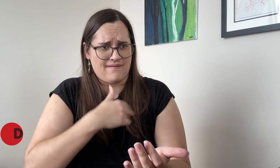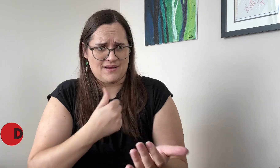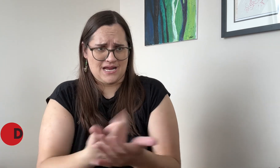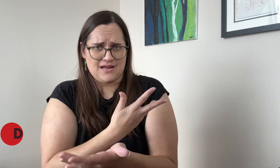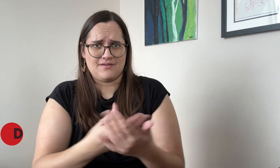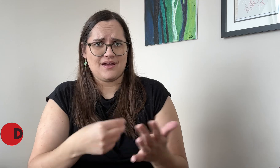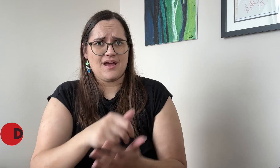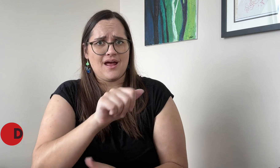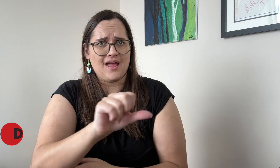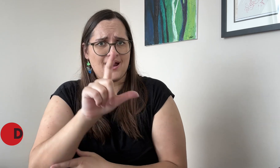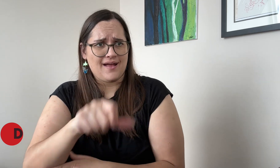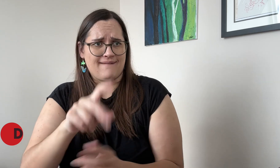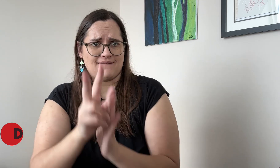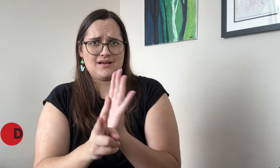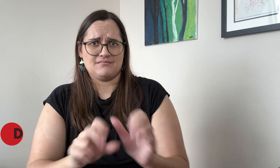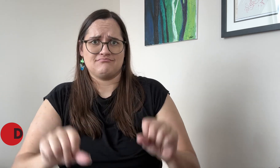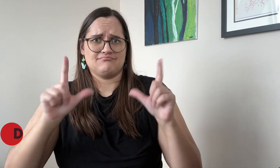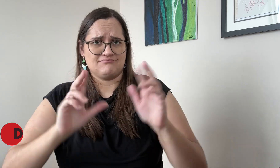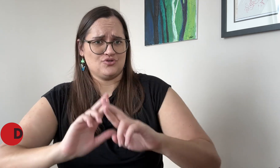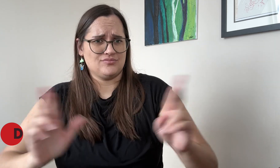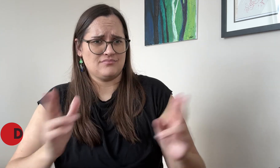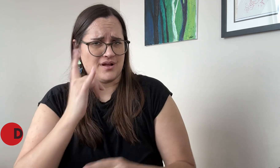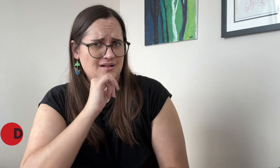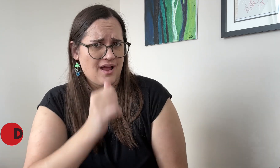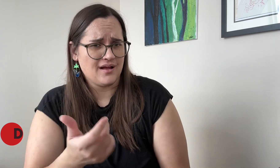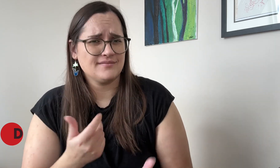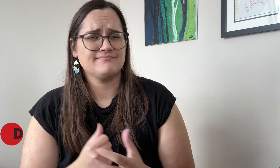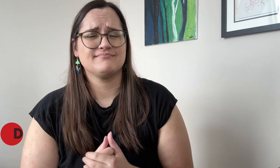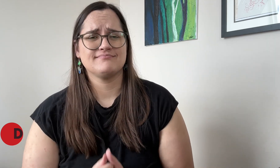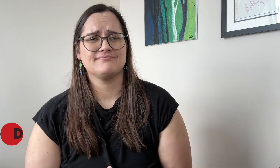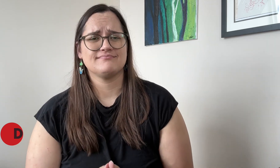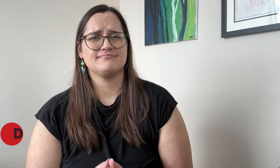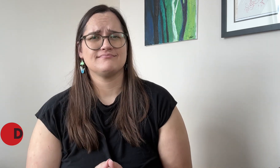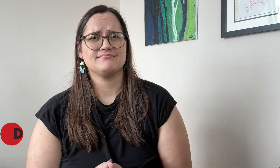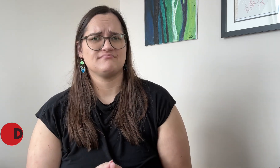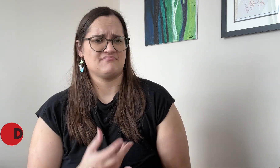in ASL or LSQ videos? Why not allow us to sign saying that we accept responsibility